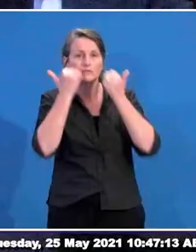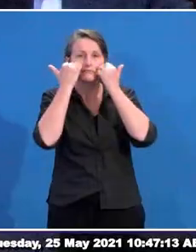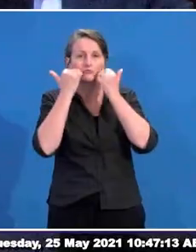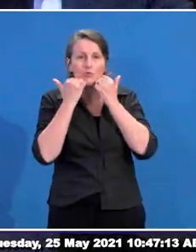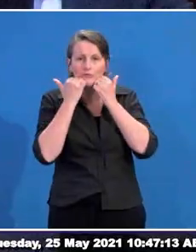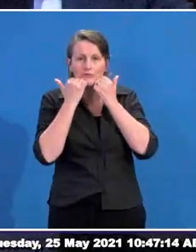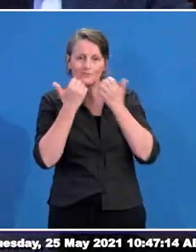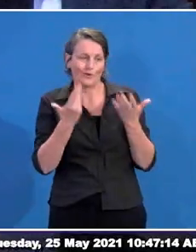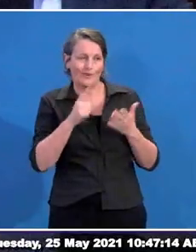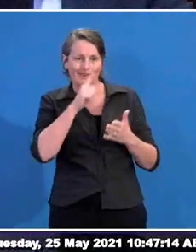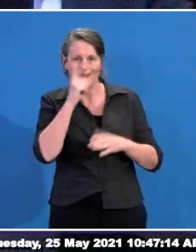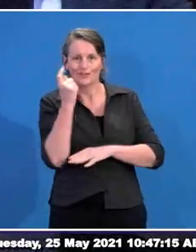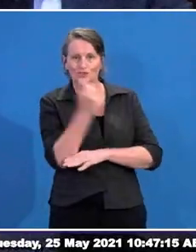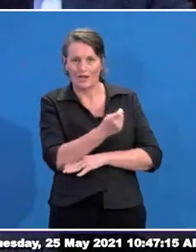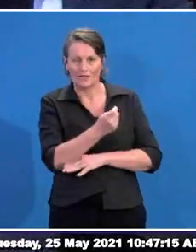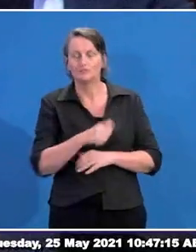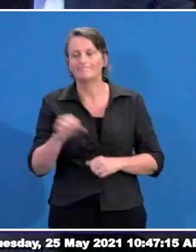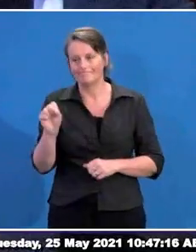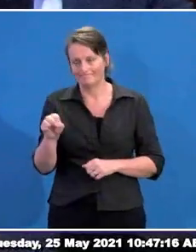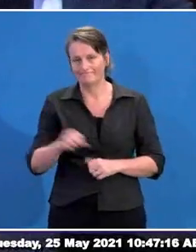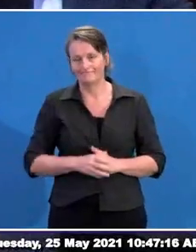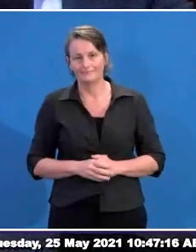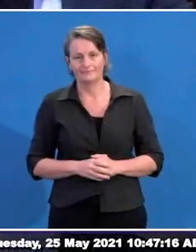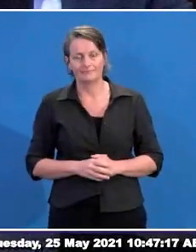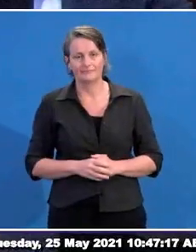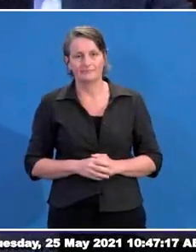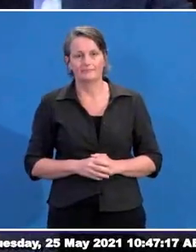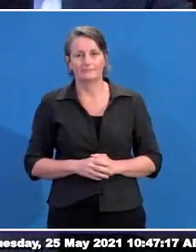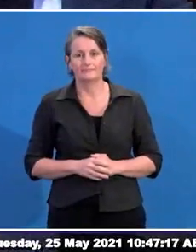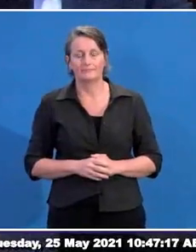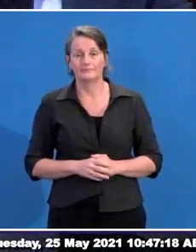Now, at any time following SP2's,